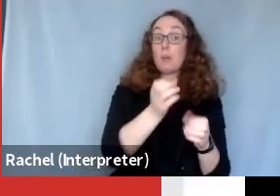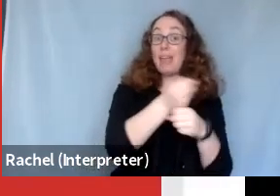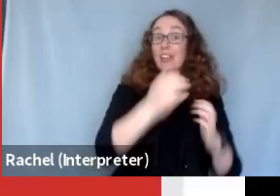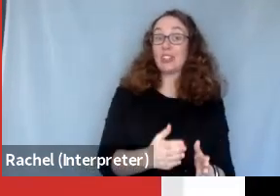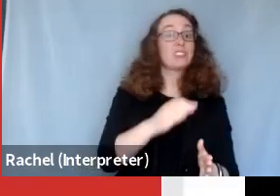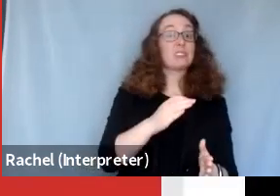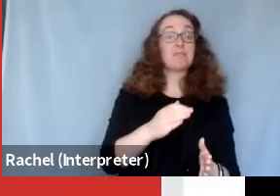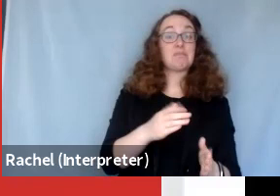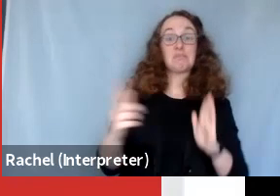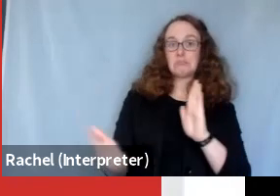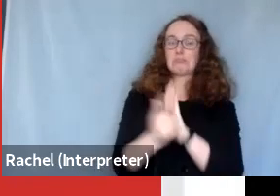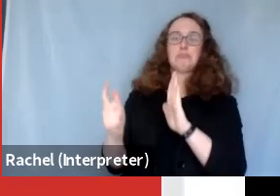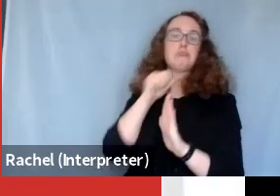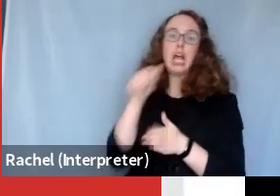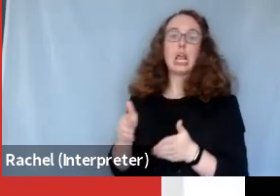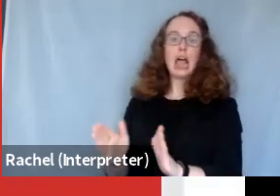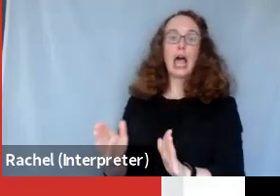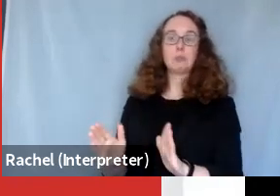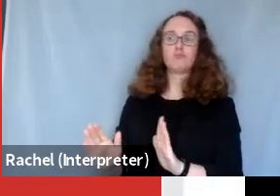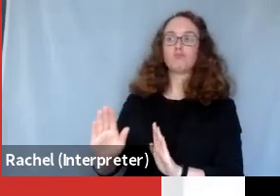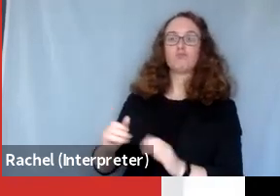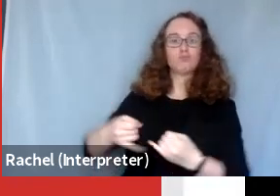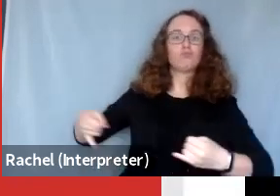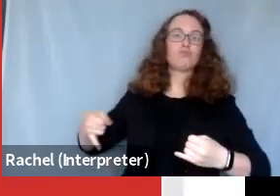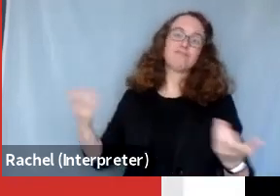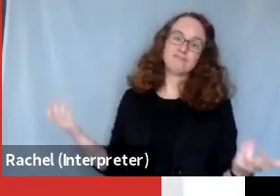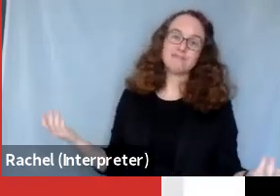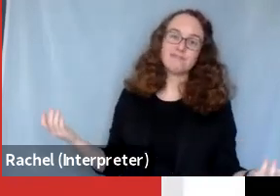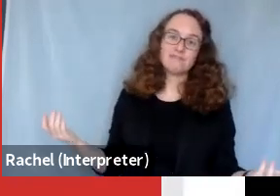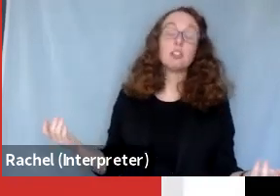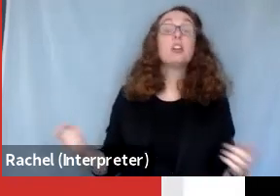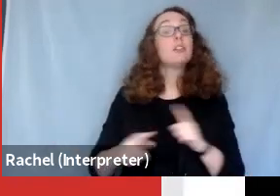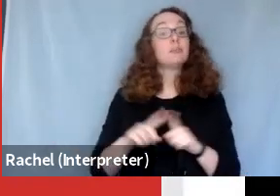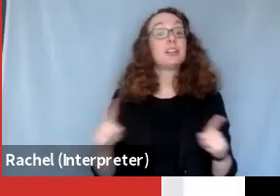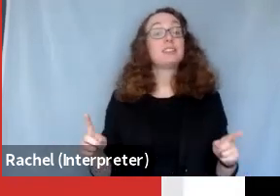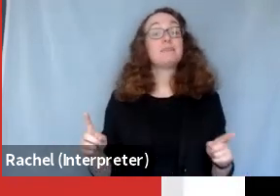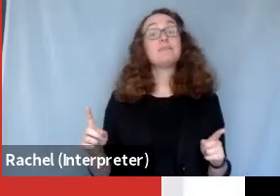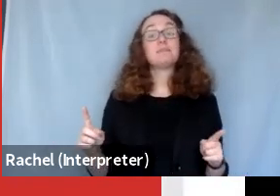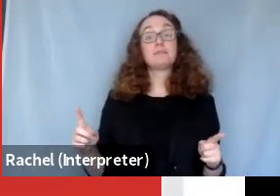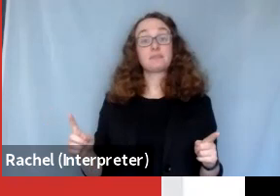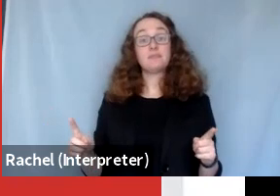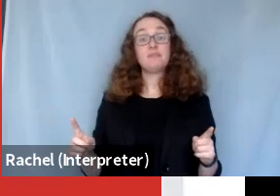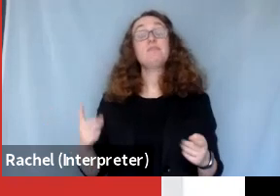But if there's a one-off, we can certainly partner with a vendor